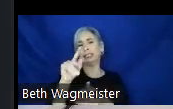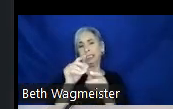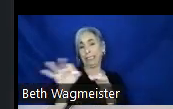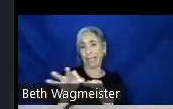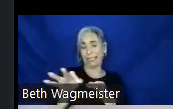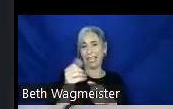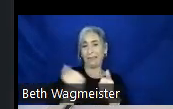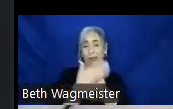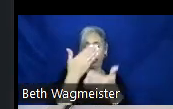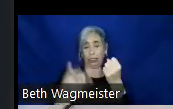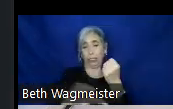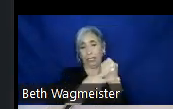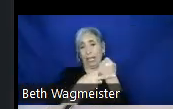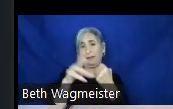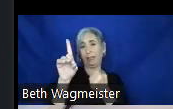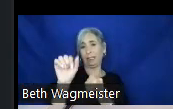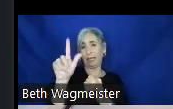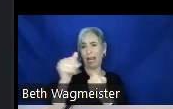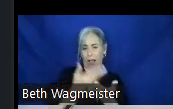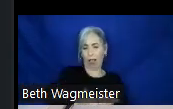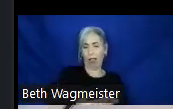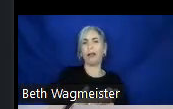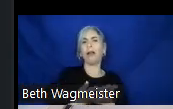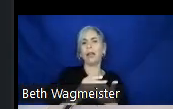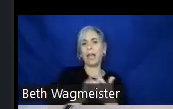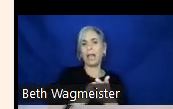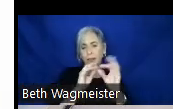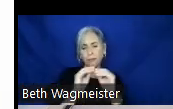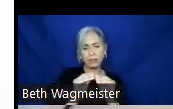the WCAG, we can reverse this and show what is in there.